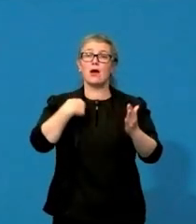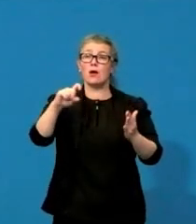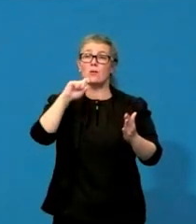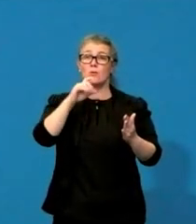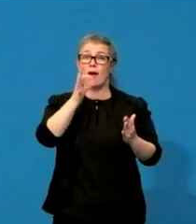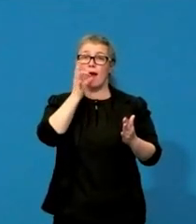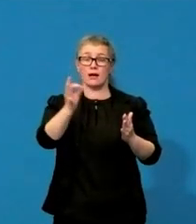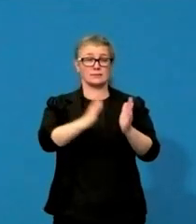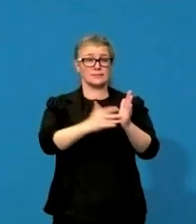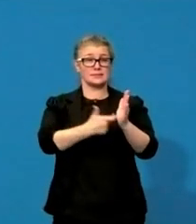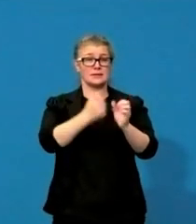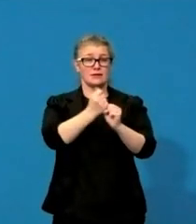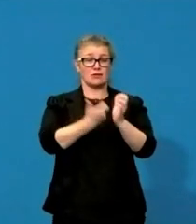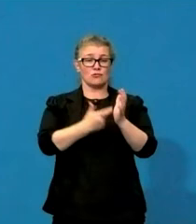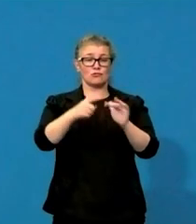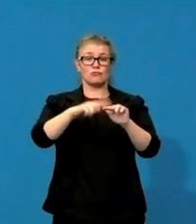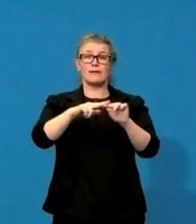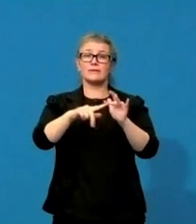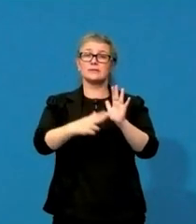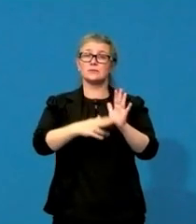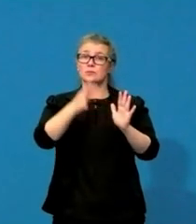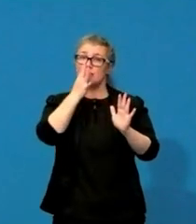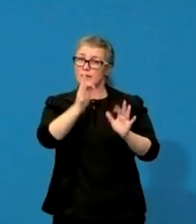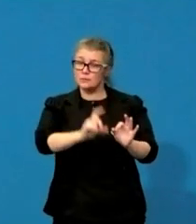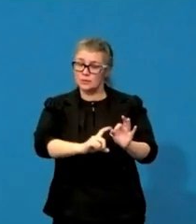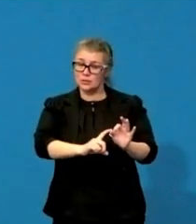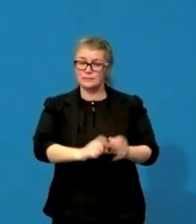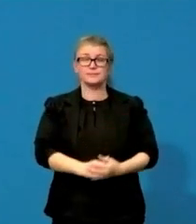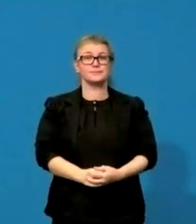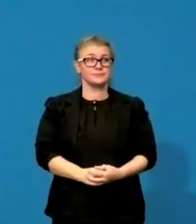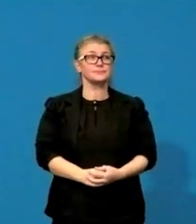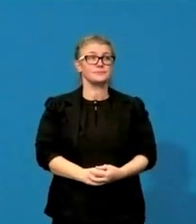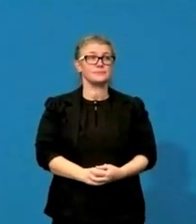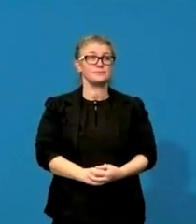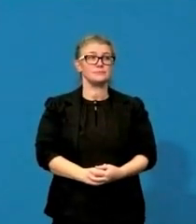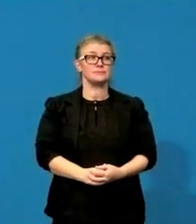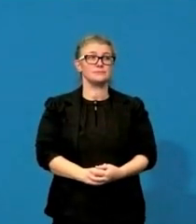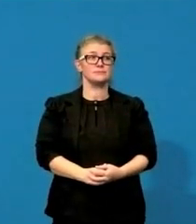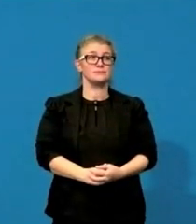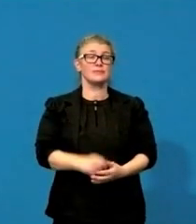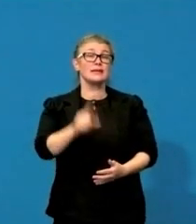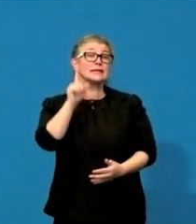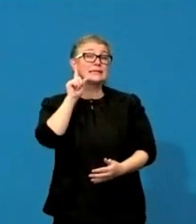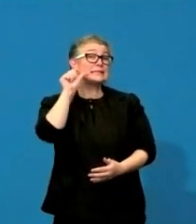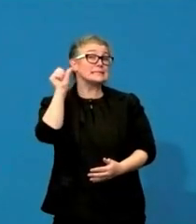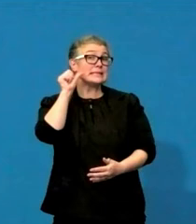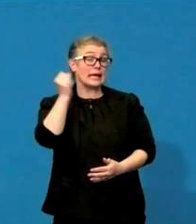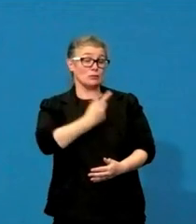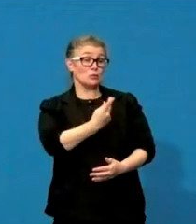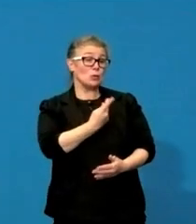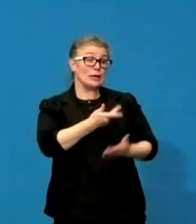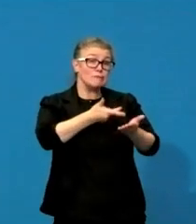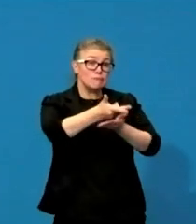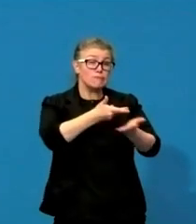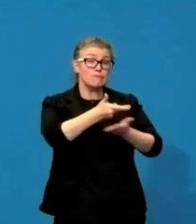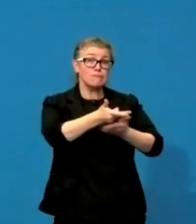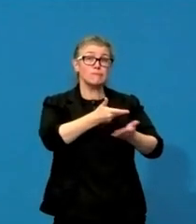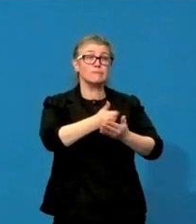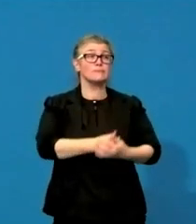Ms Barney, we had a conference yesterday in which I came to the view you had